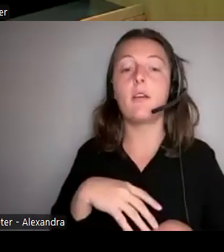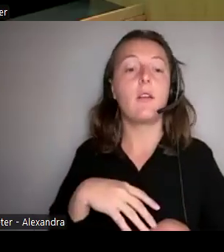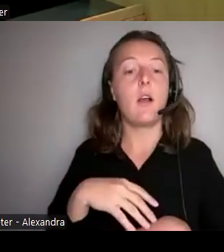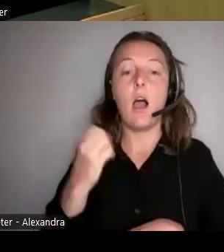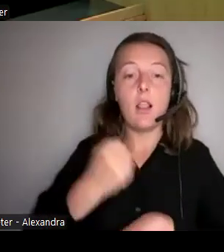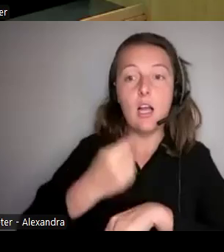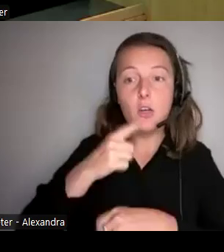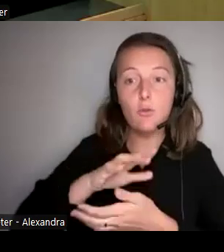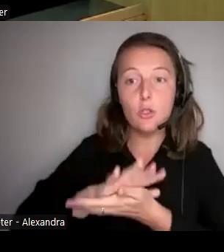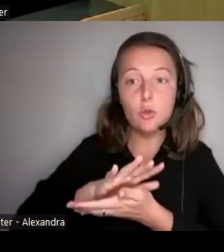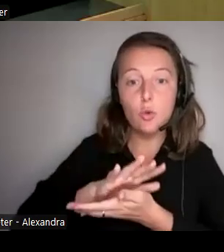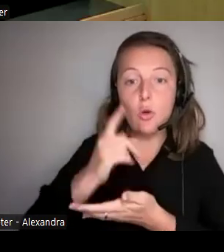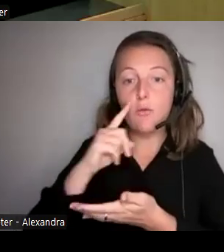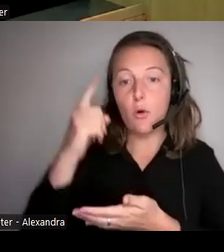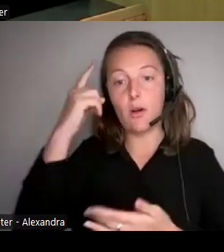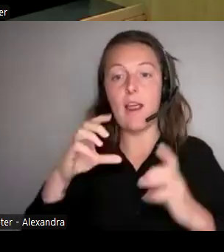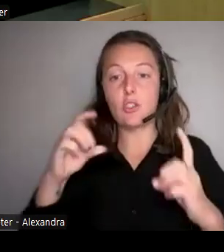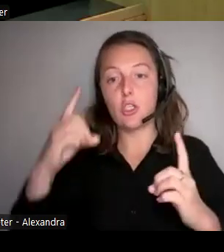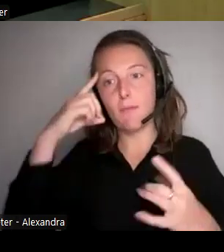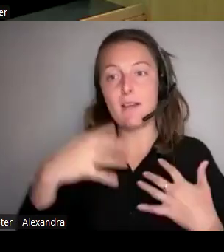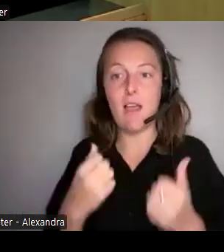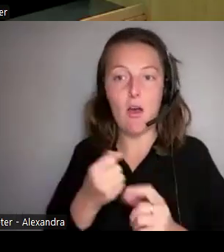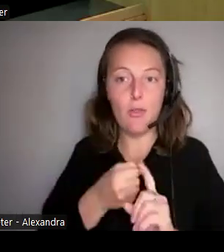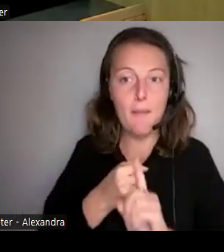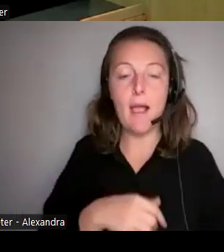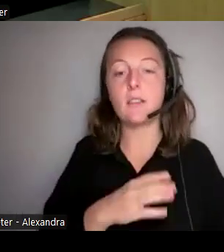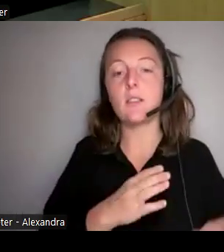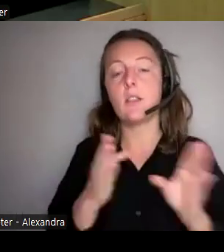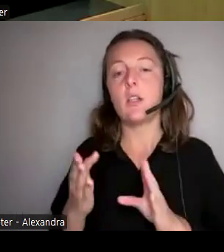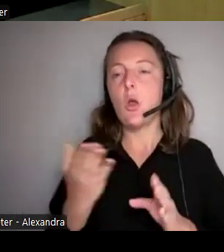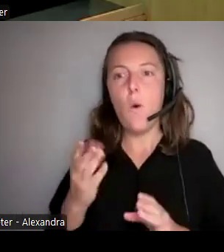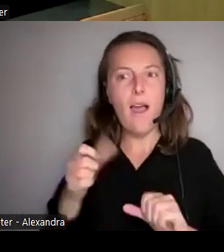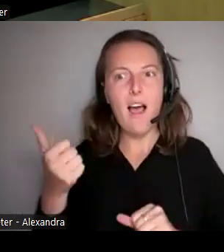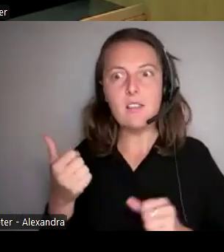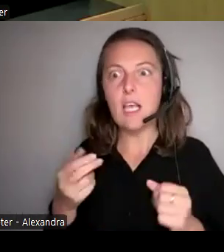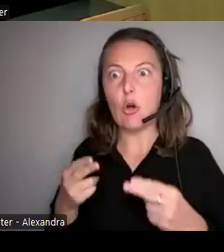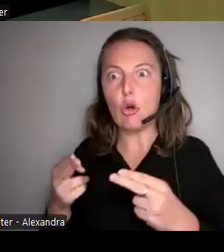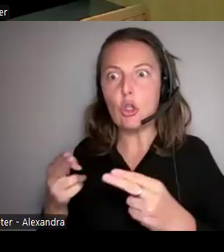health impact what things were also like urgent like you know kind of not quite like we got we got